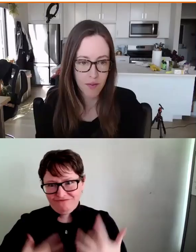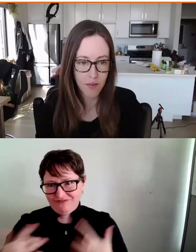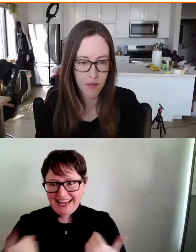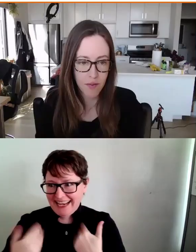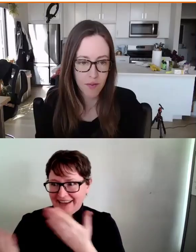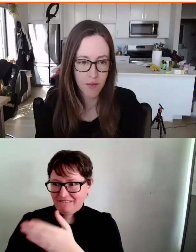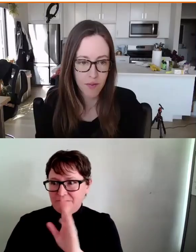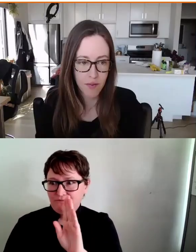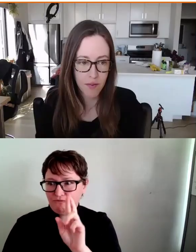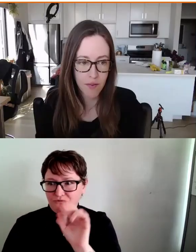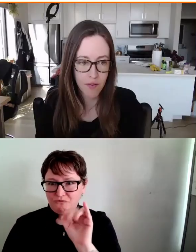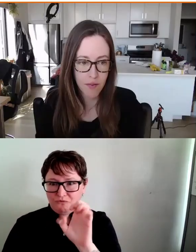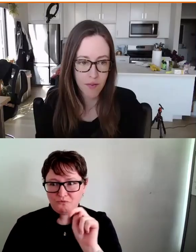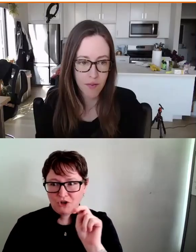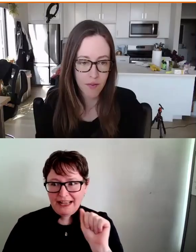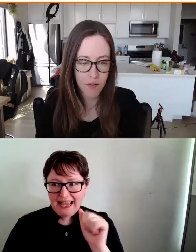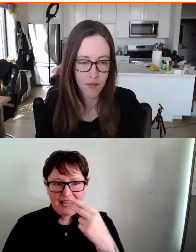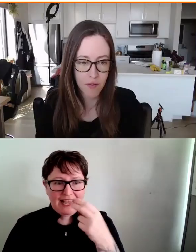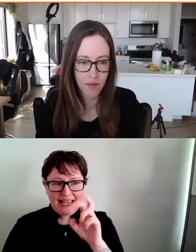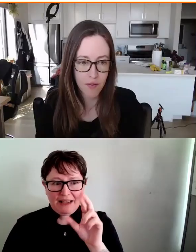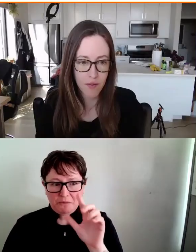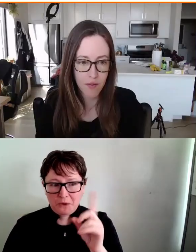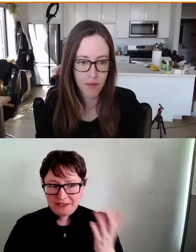I'm very excited to have Brienna Herold here.